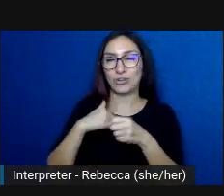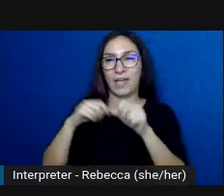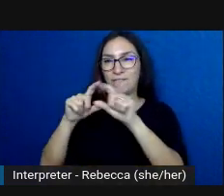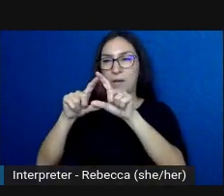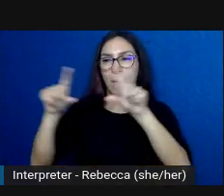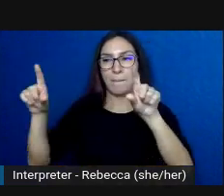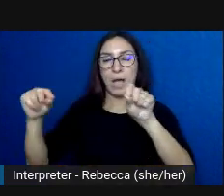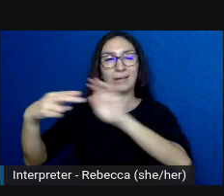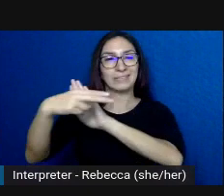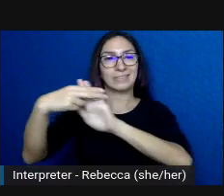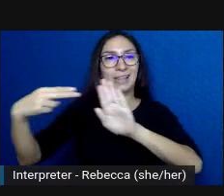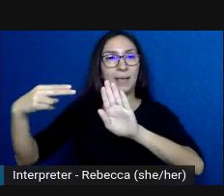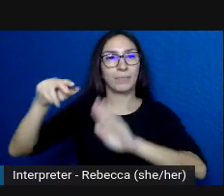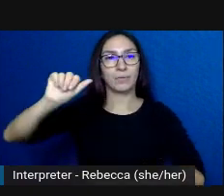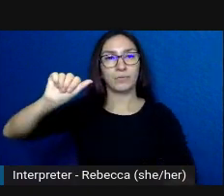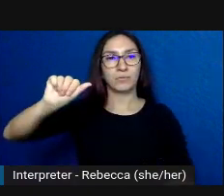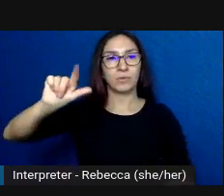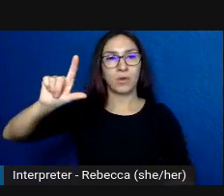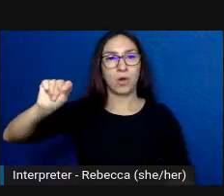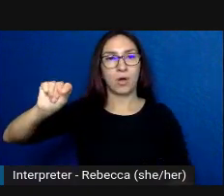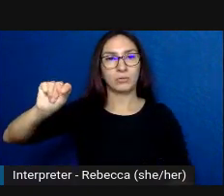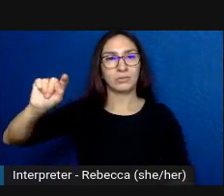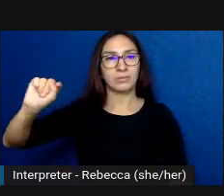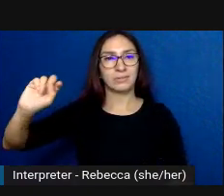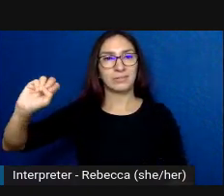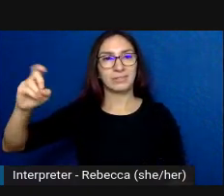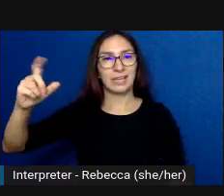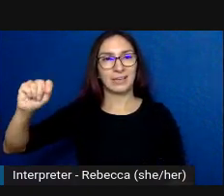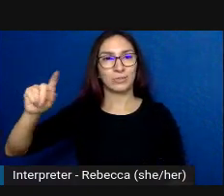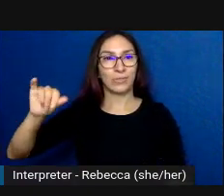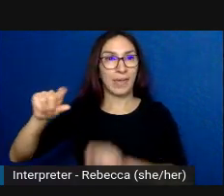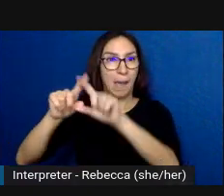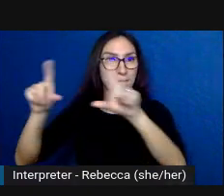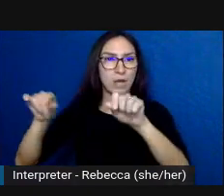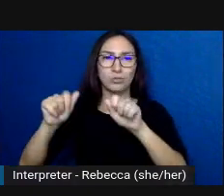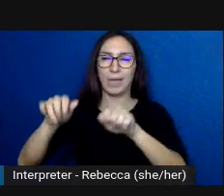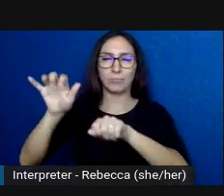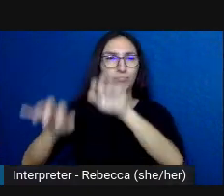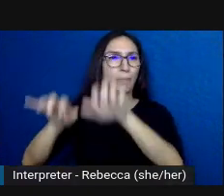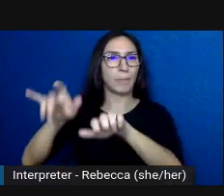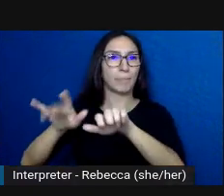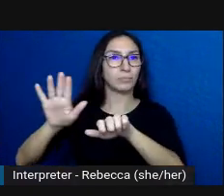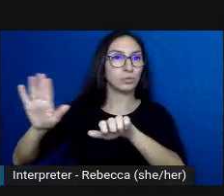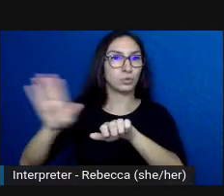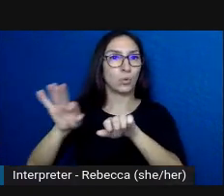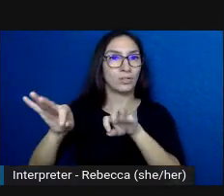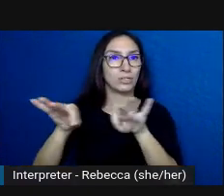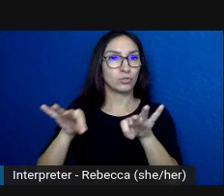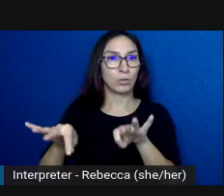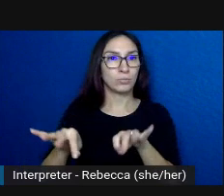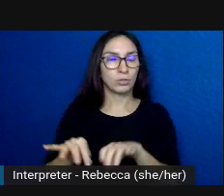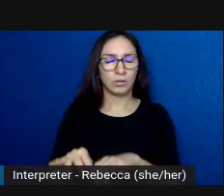And in that box you can type in your description. But what do you write in that box?